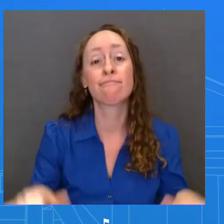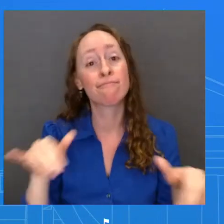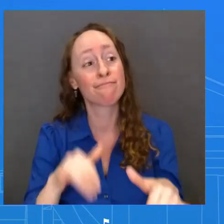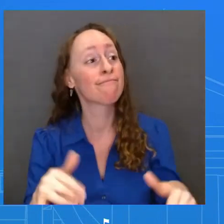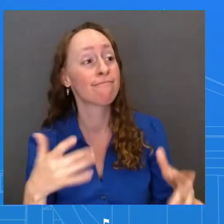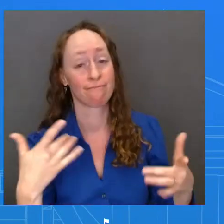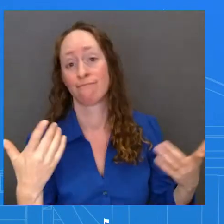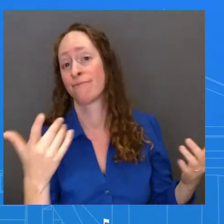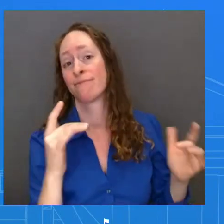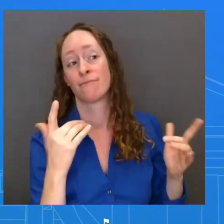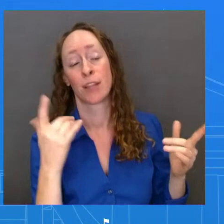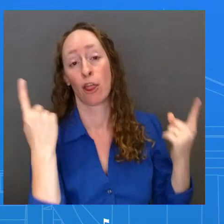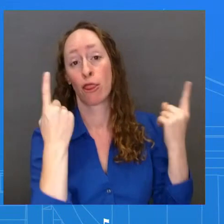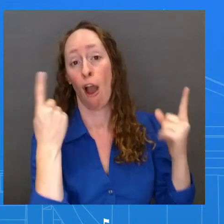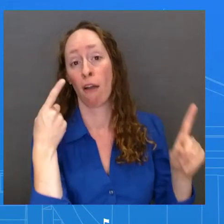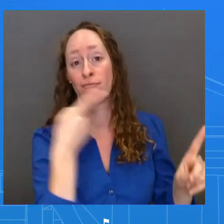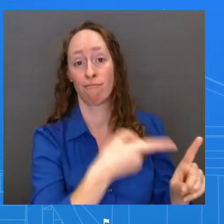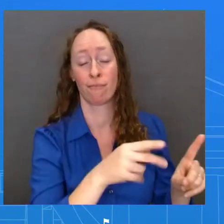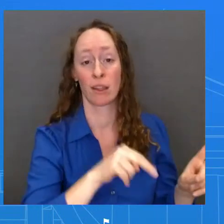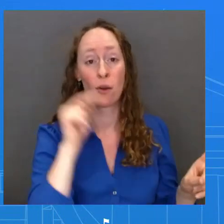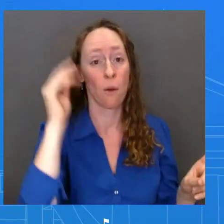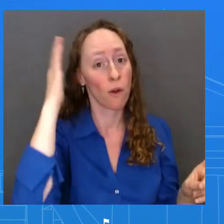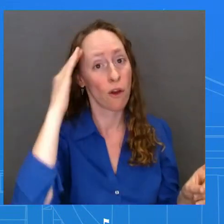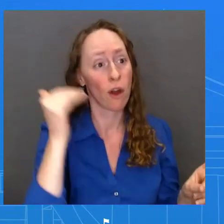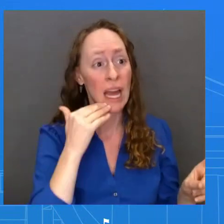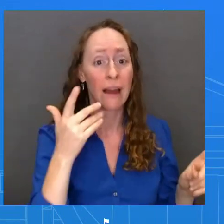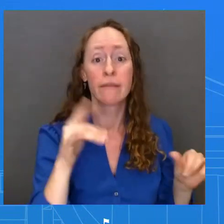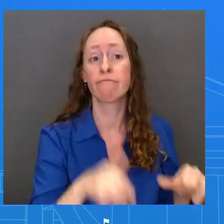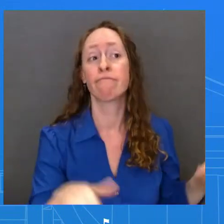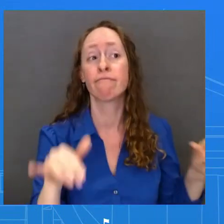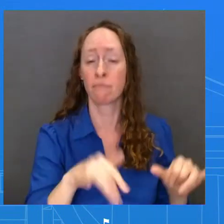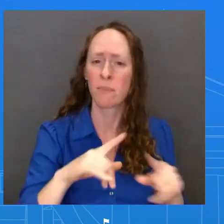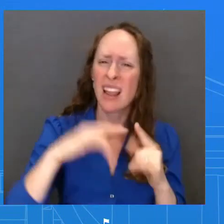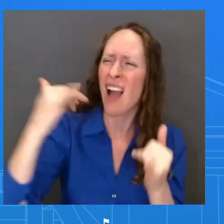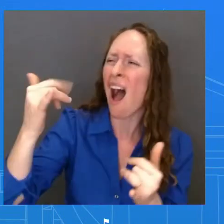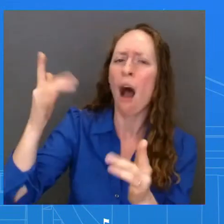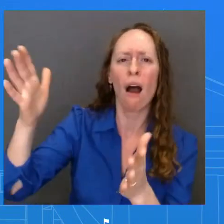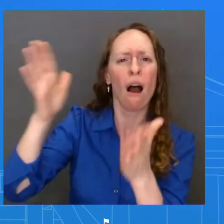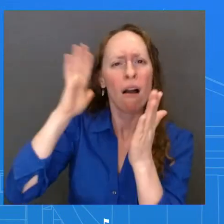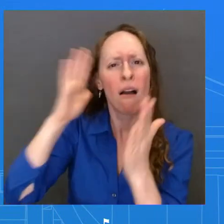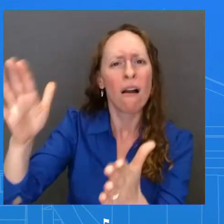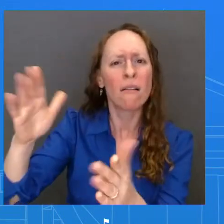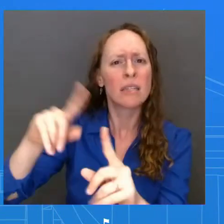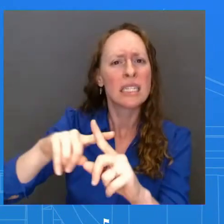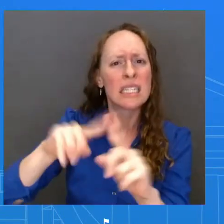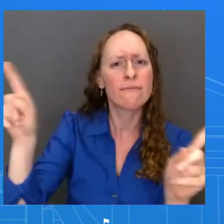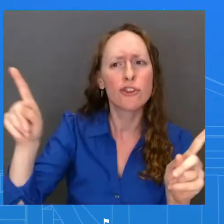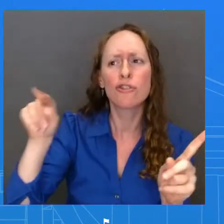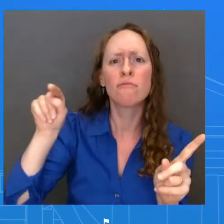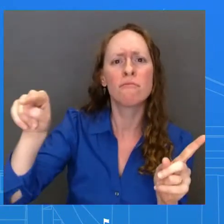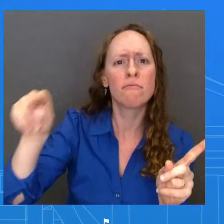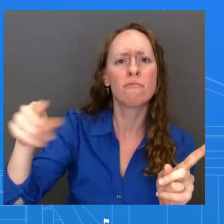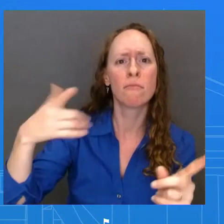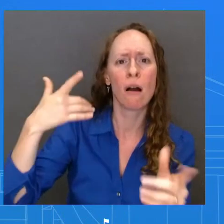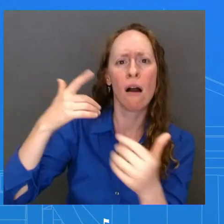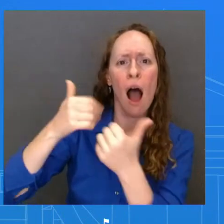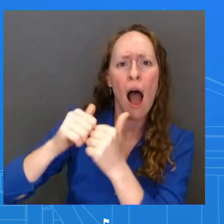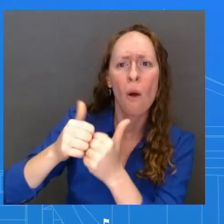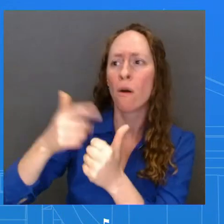for the military exercises in all domains: air, land, sea, undersea, cyber, et cetera.